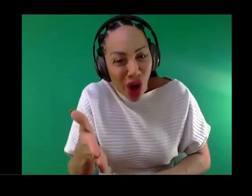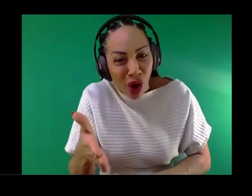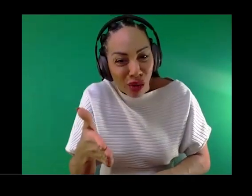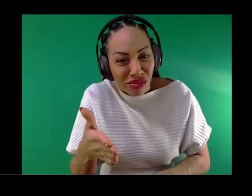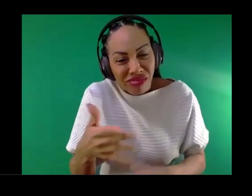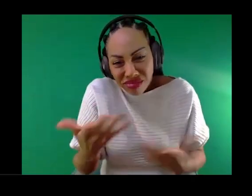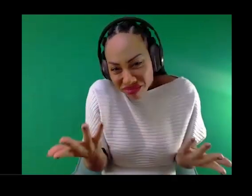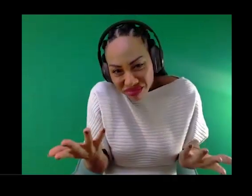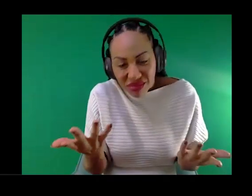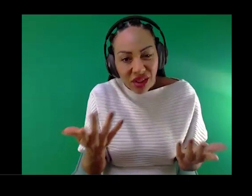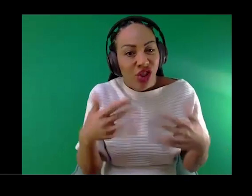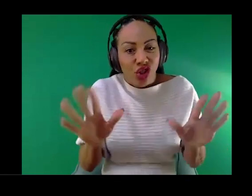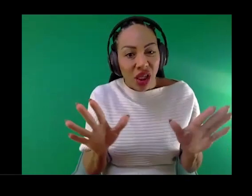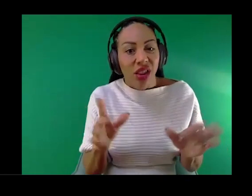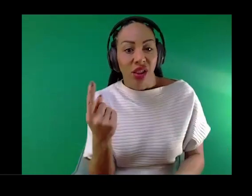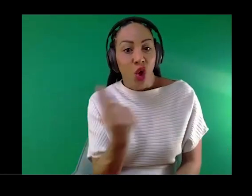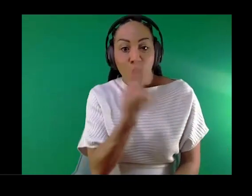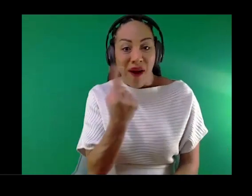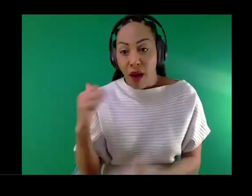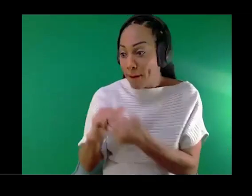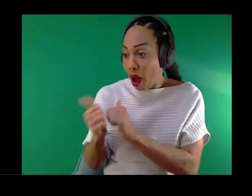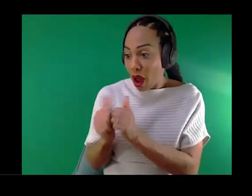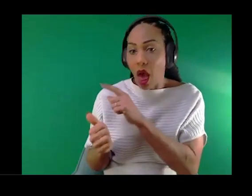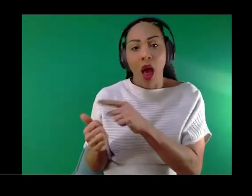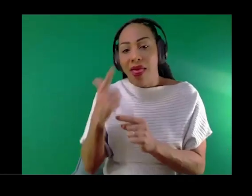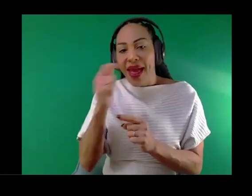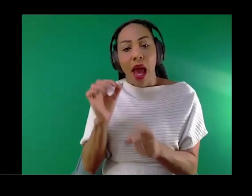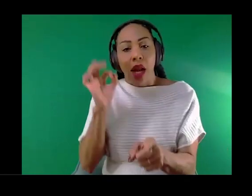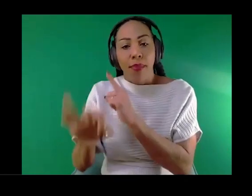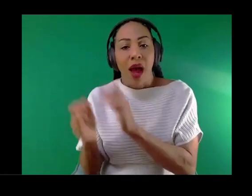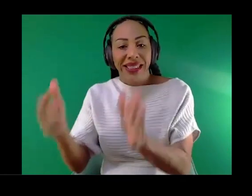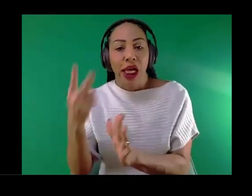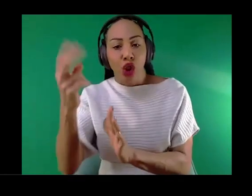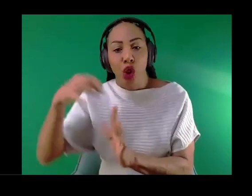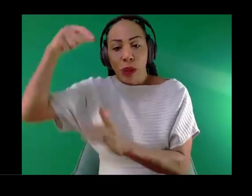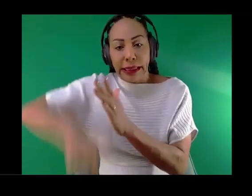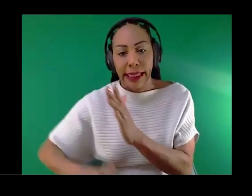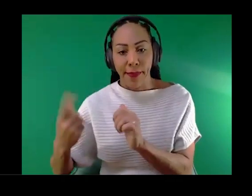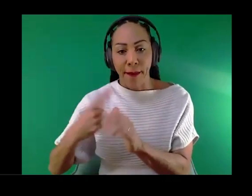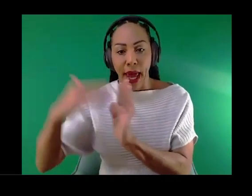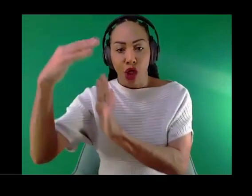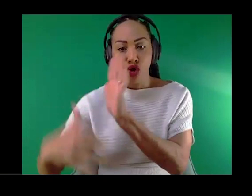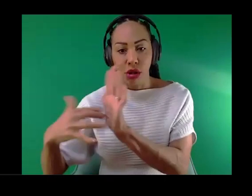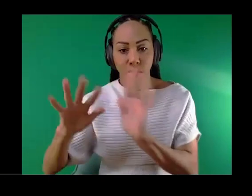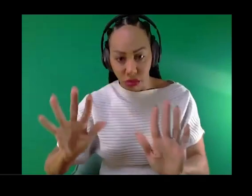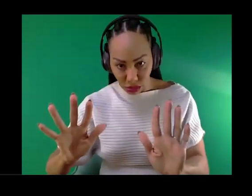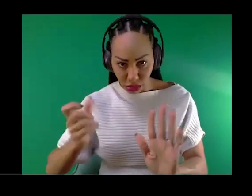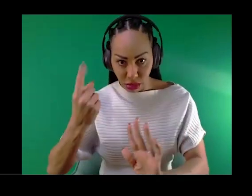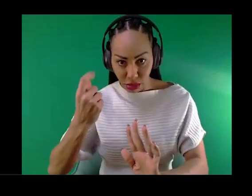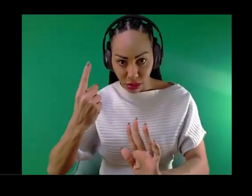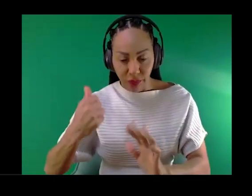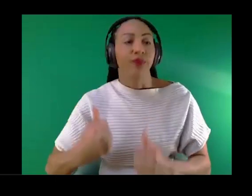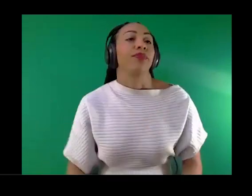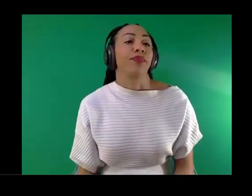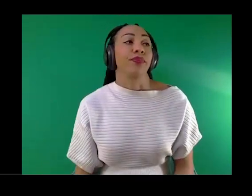a full application at the time the important thing to note that as part of these residencies